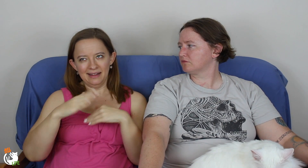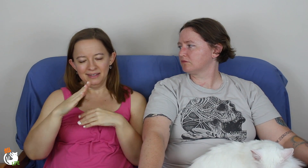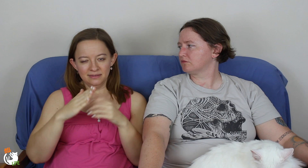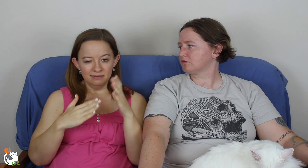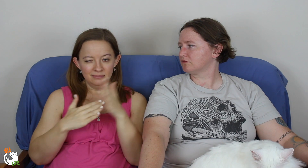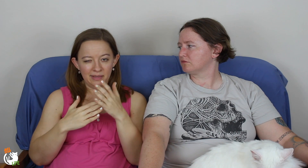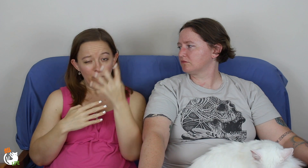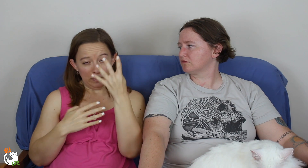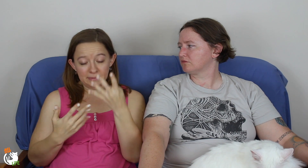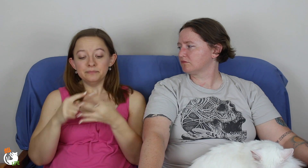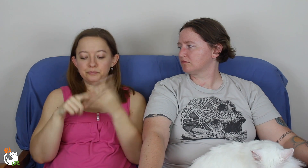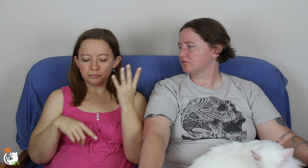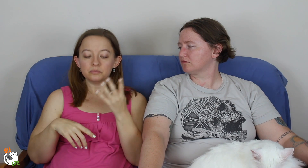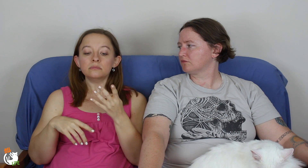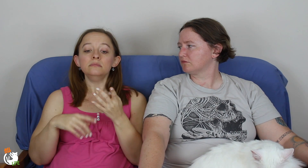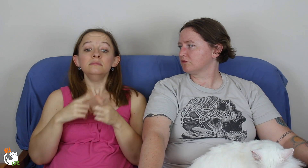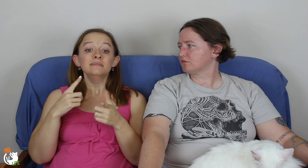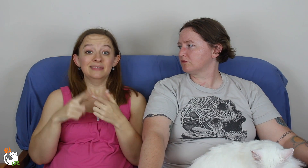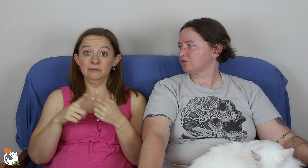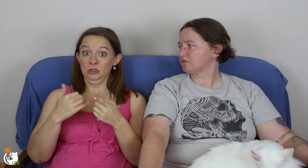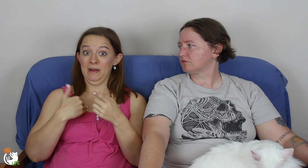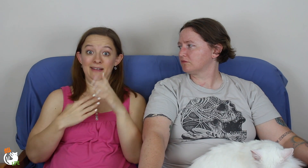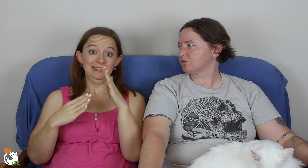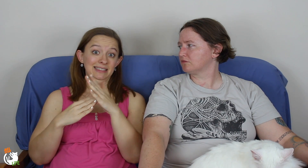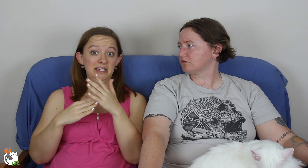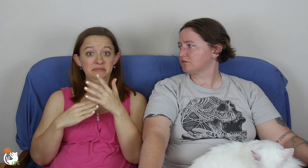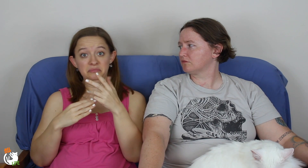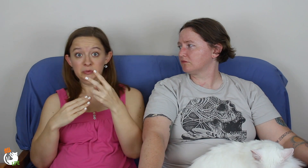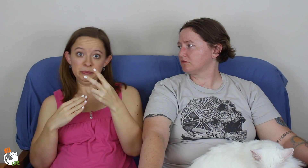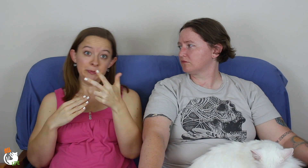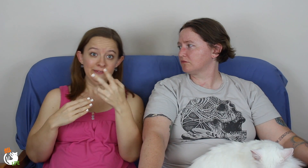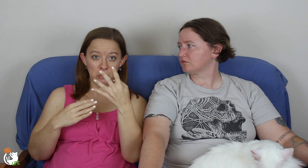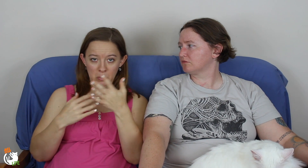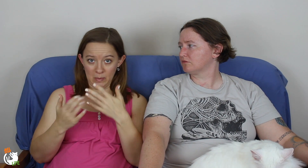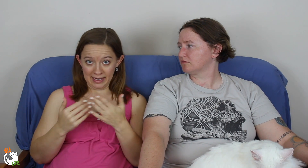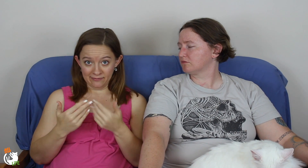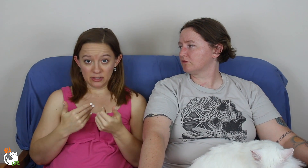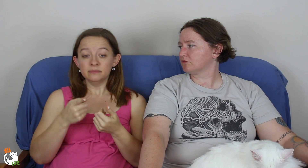Even up to four. Then, once you have your top two, three, four,